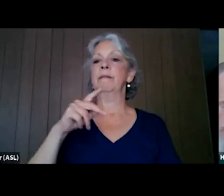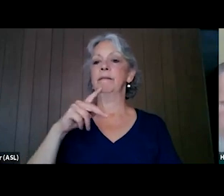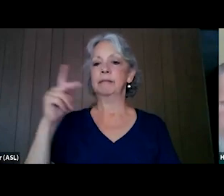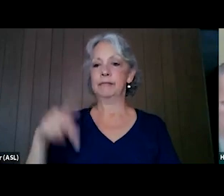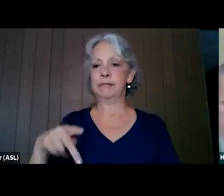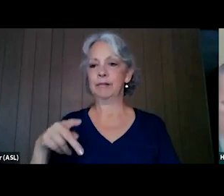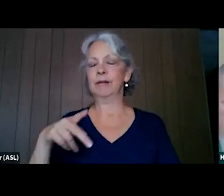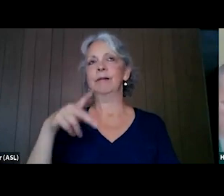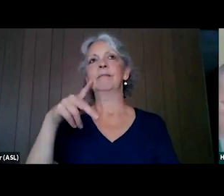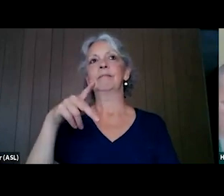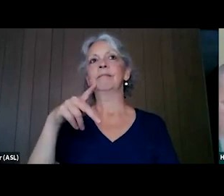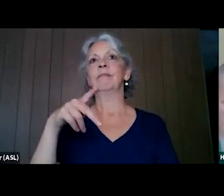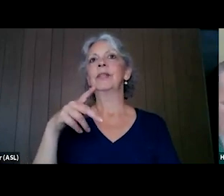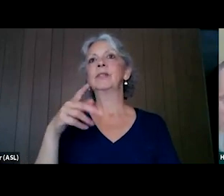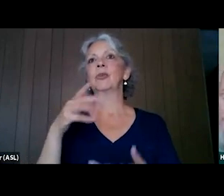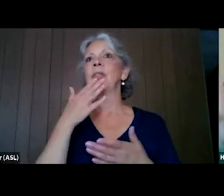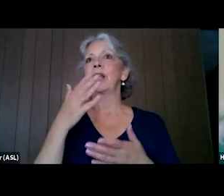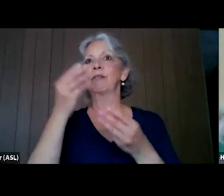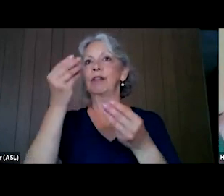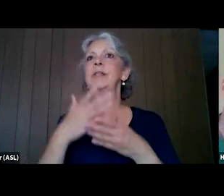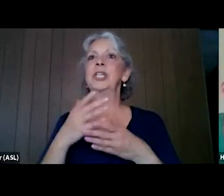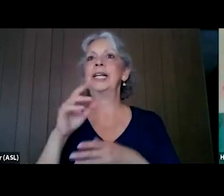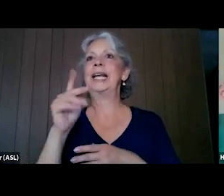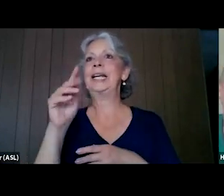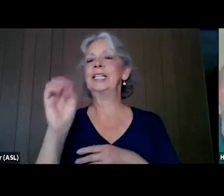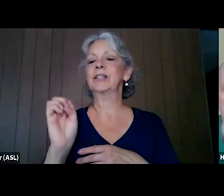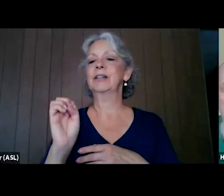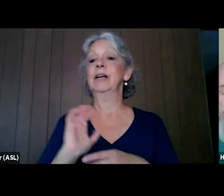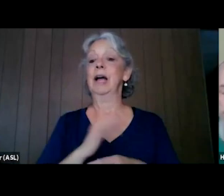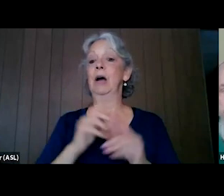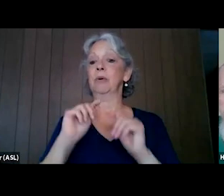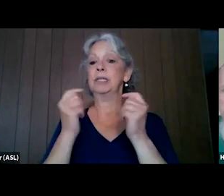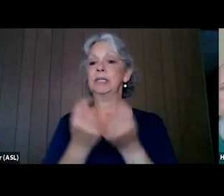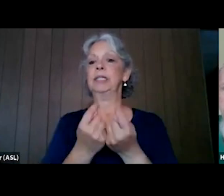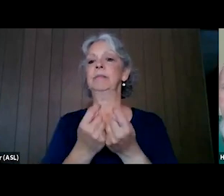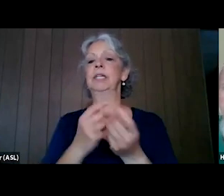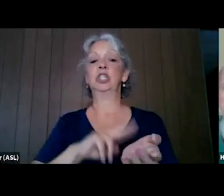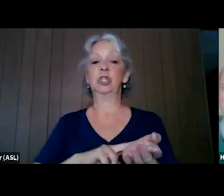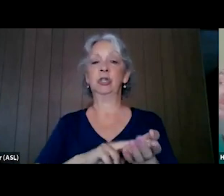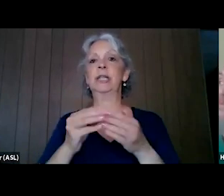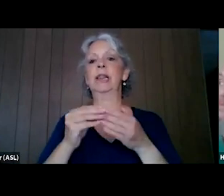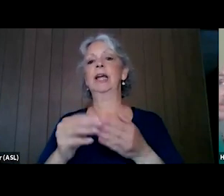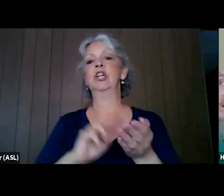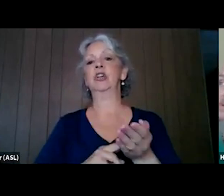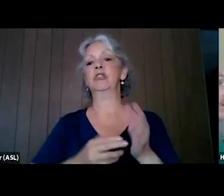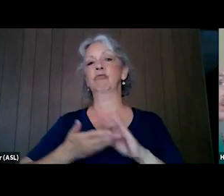to the xylazine information Kate, and our team is a nurse-led nurse-run primary care team.